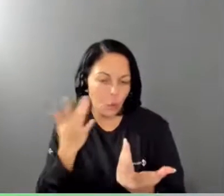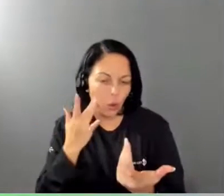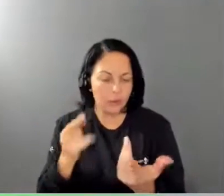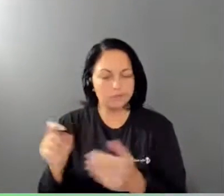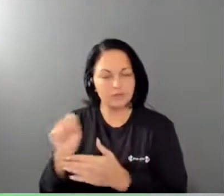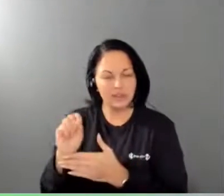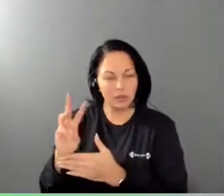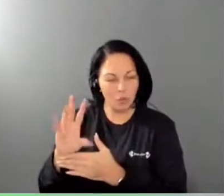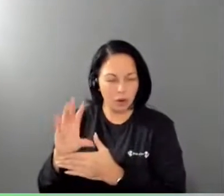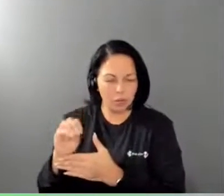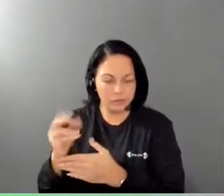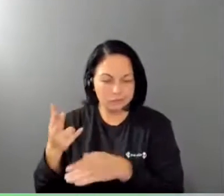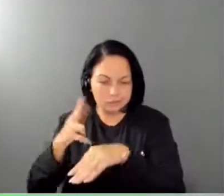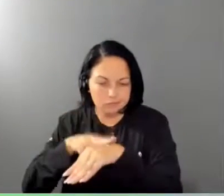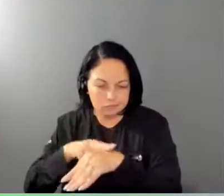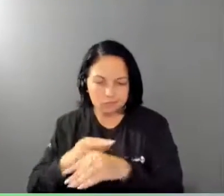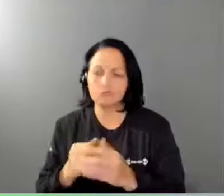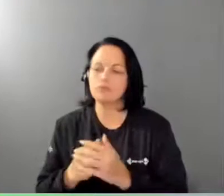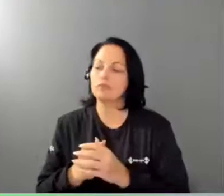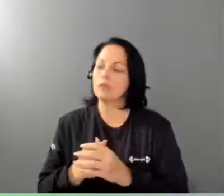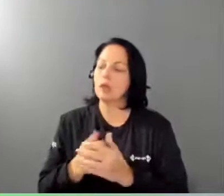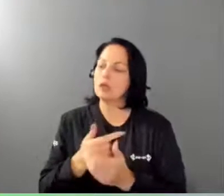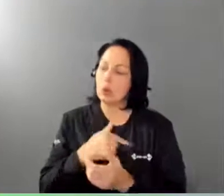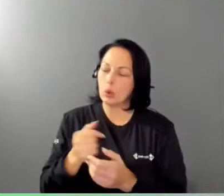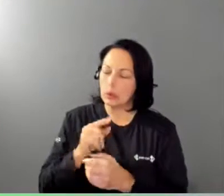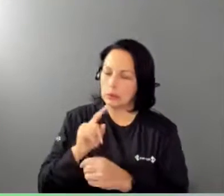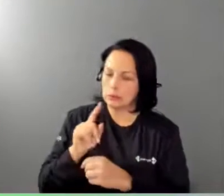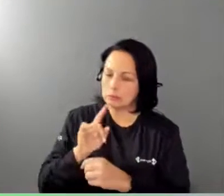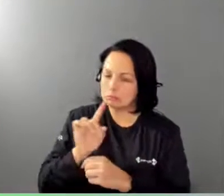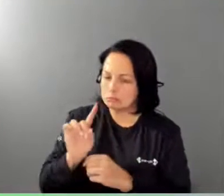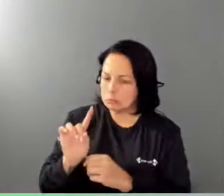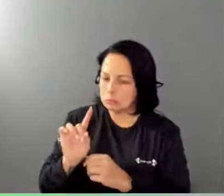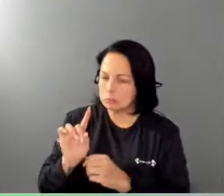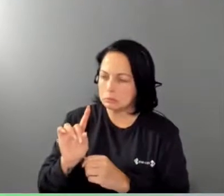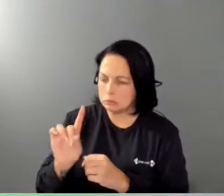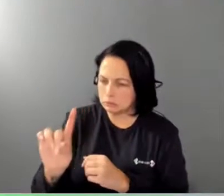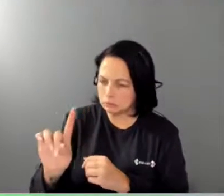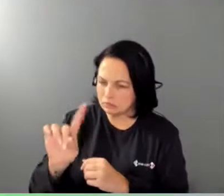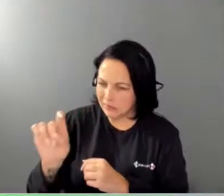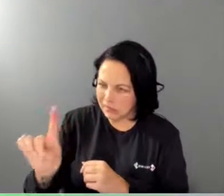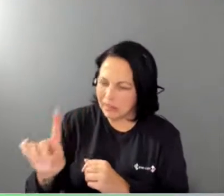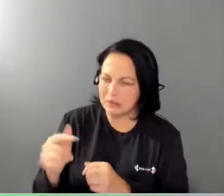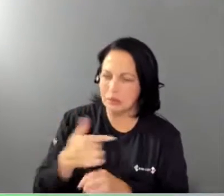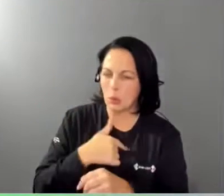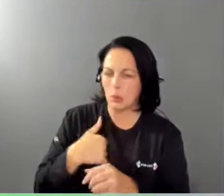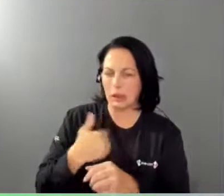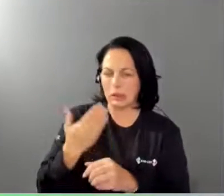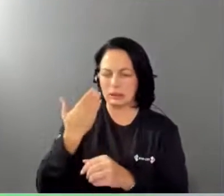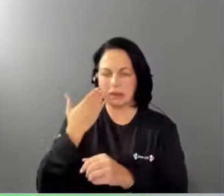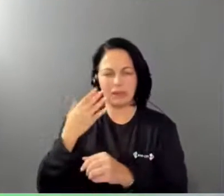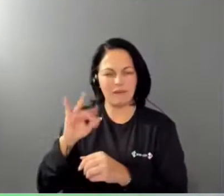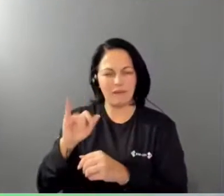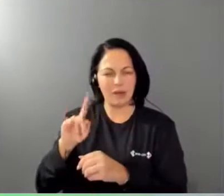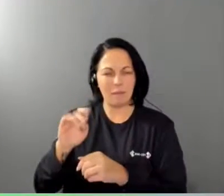already an existing program that was very security heavy which is understandable by a software company. So when we